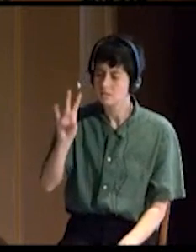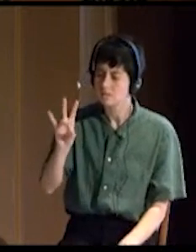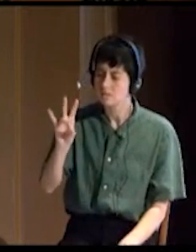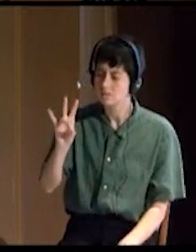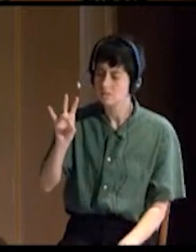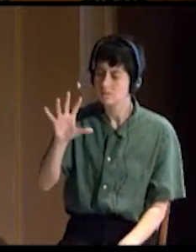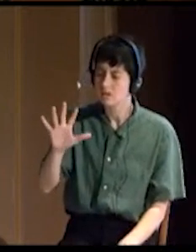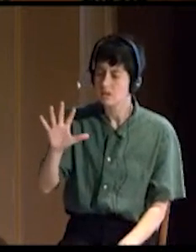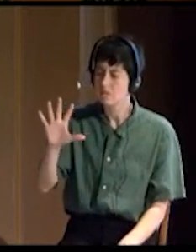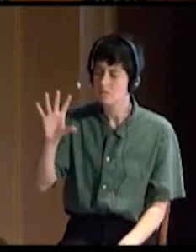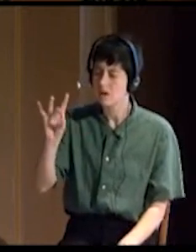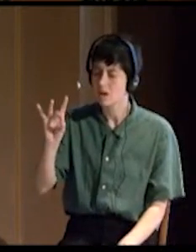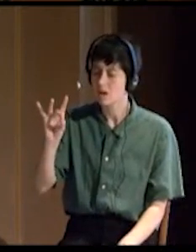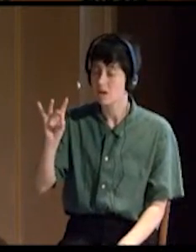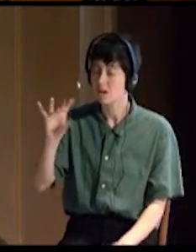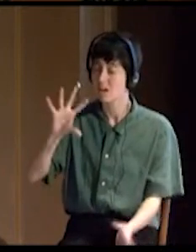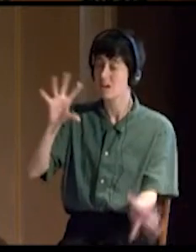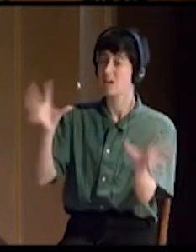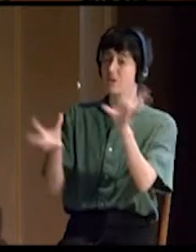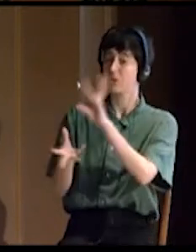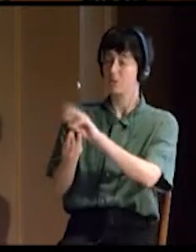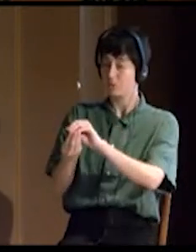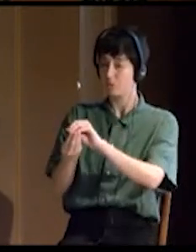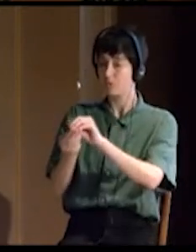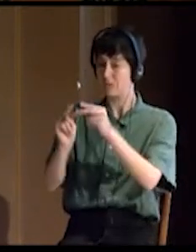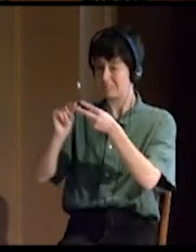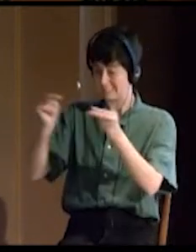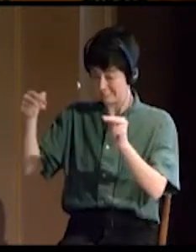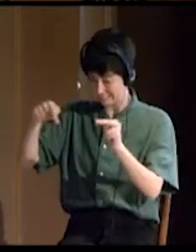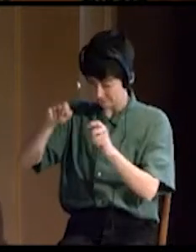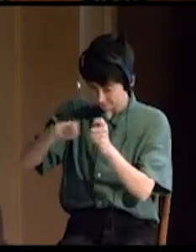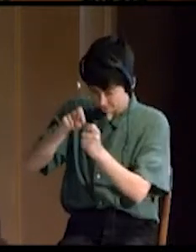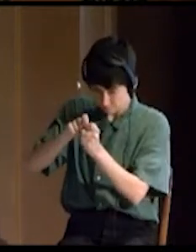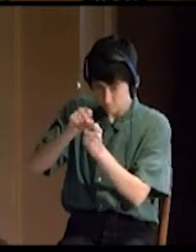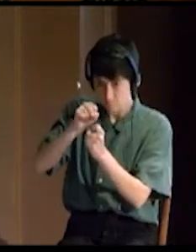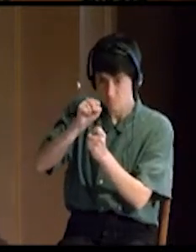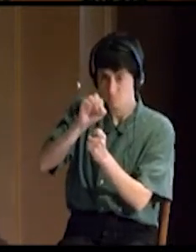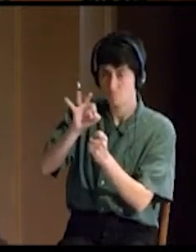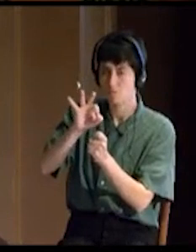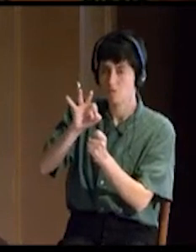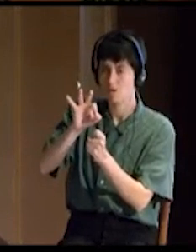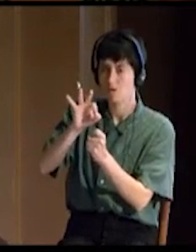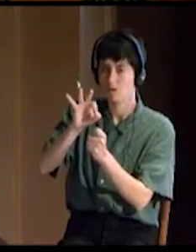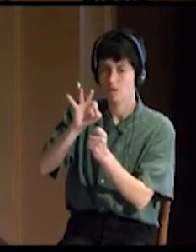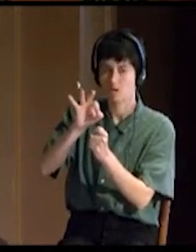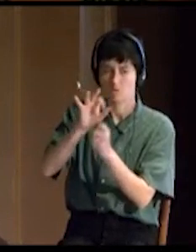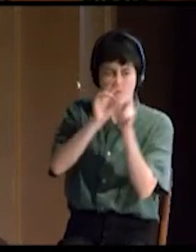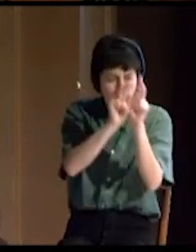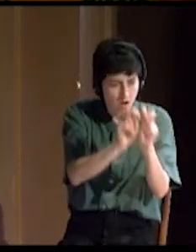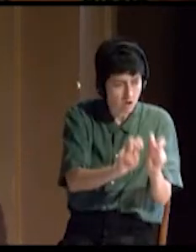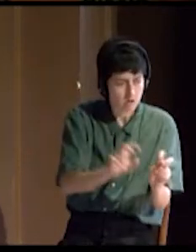to compare your sequences to. So same thing here in Basidiomycota, it was actually searching